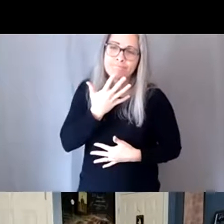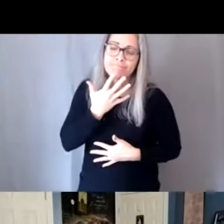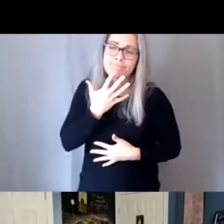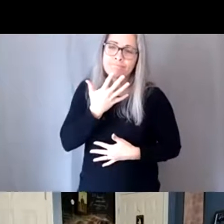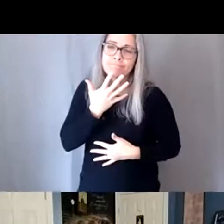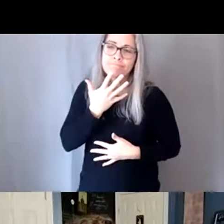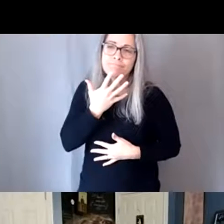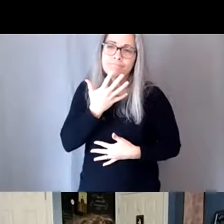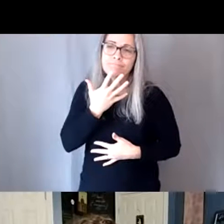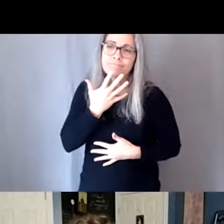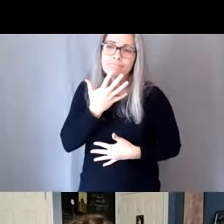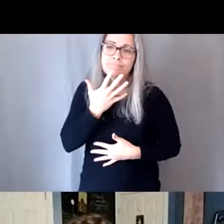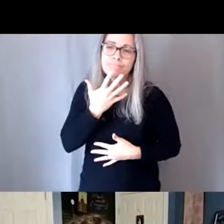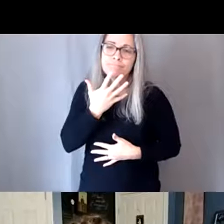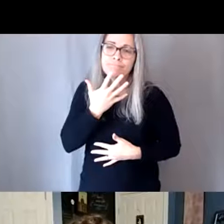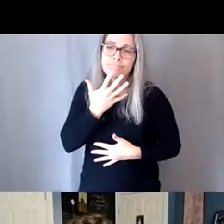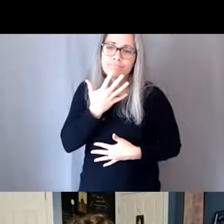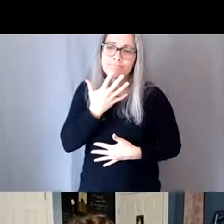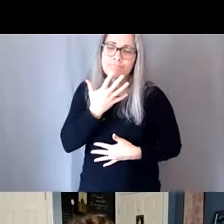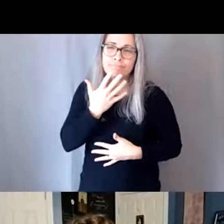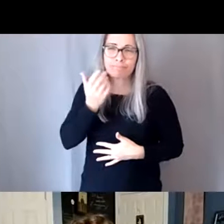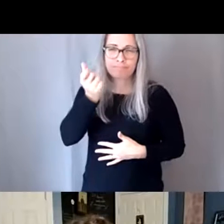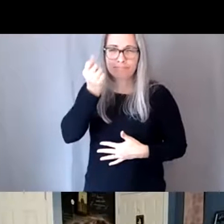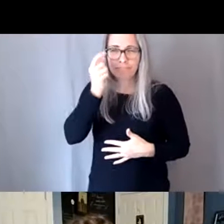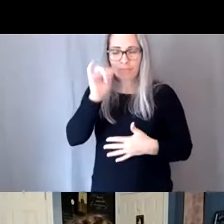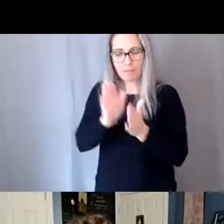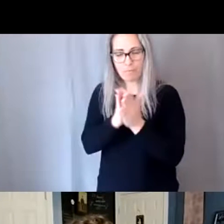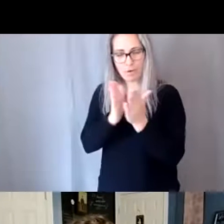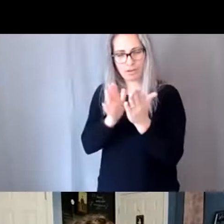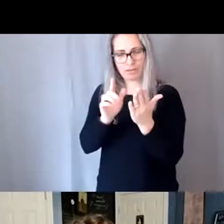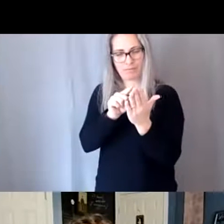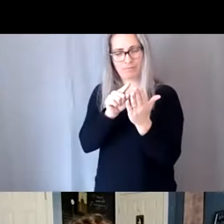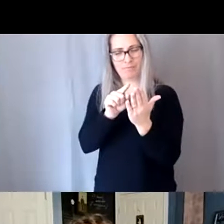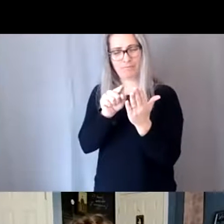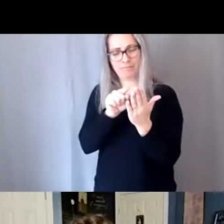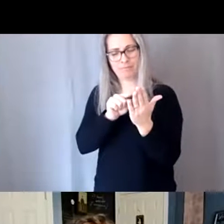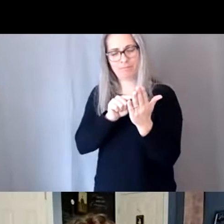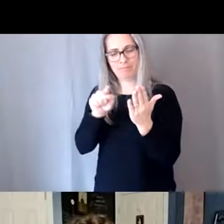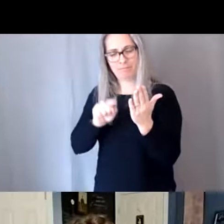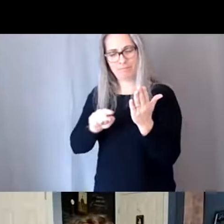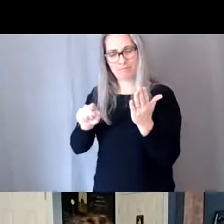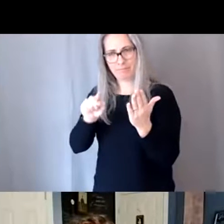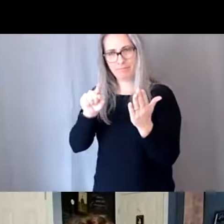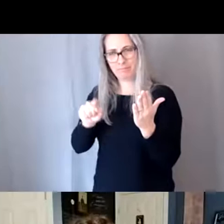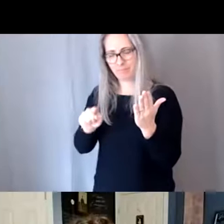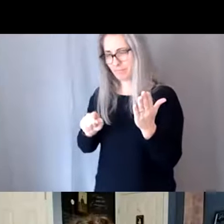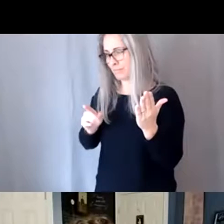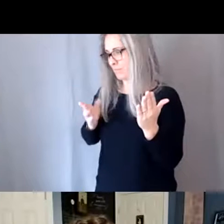really while that threat is there the primary narrative is that the support worker is through the book being taught to know